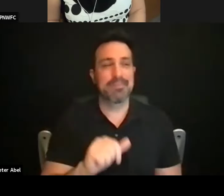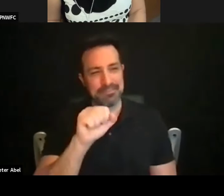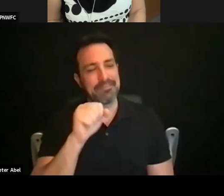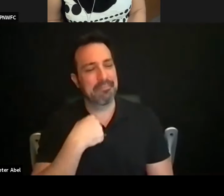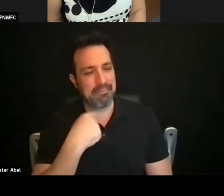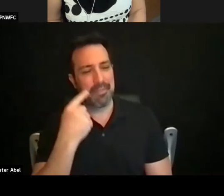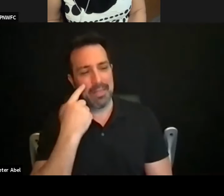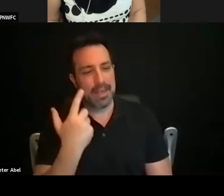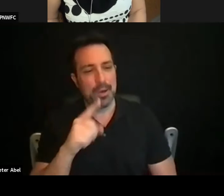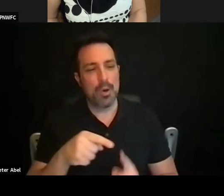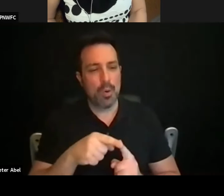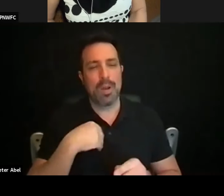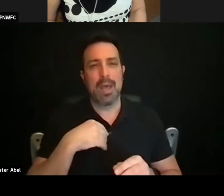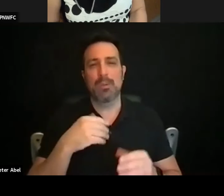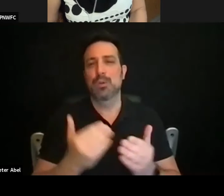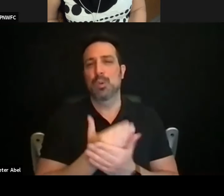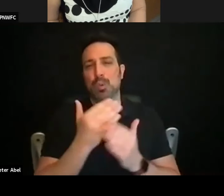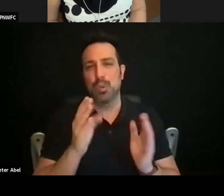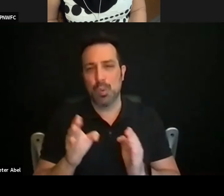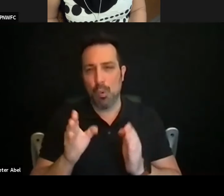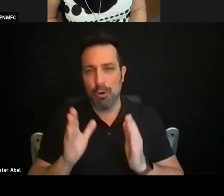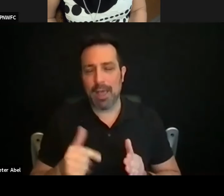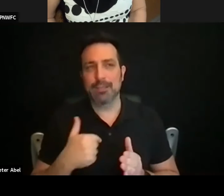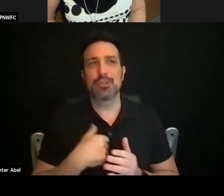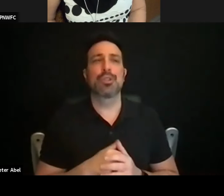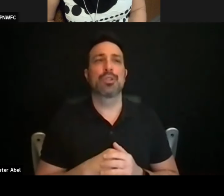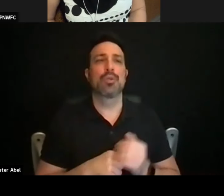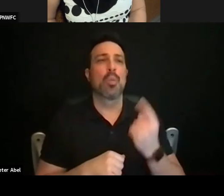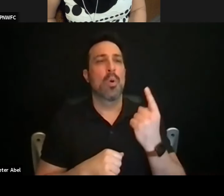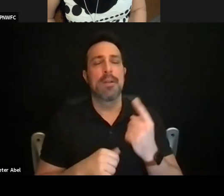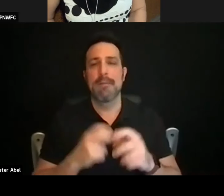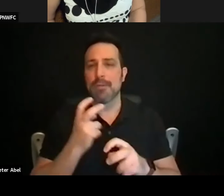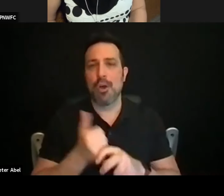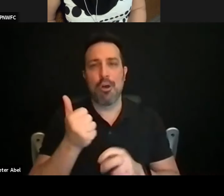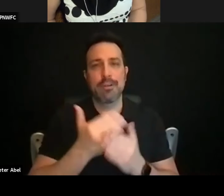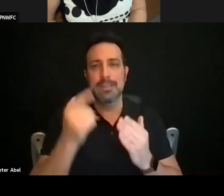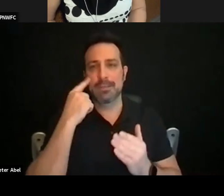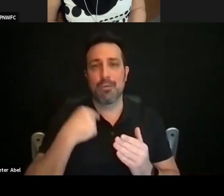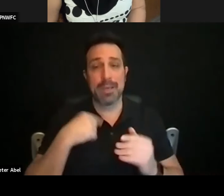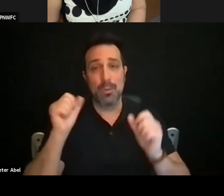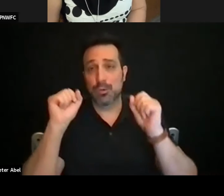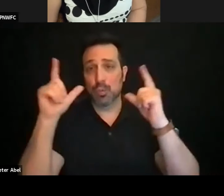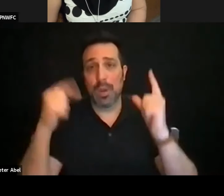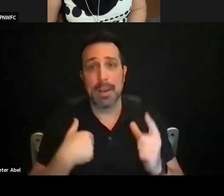reward